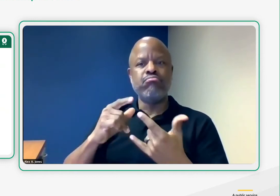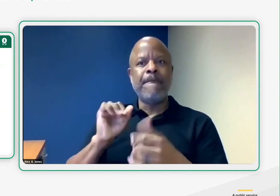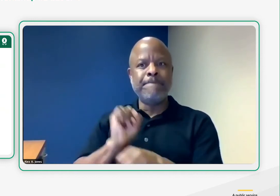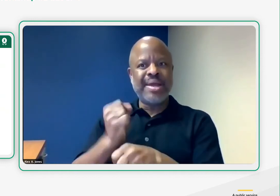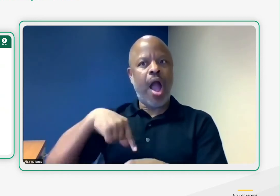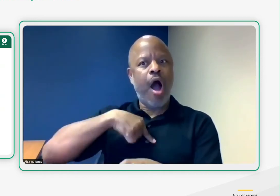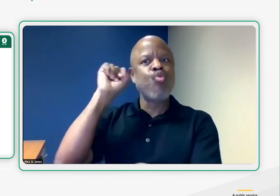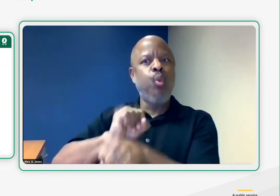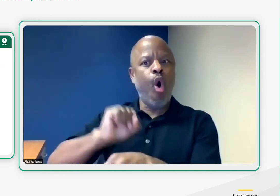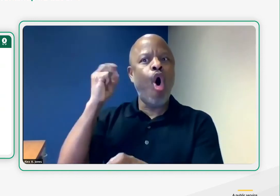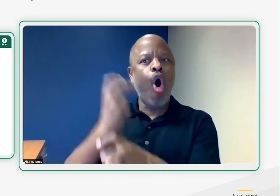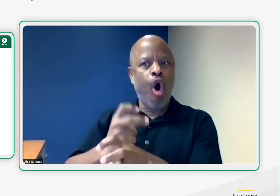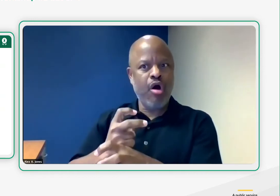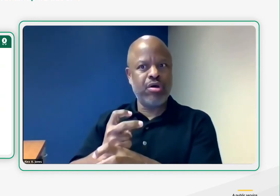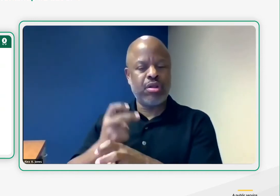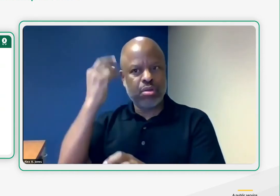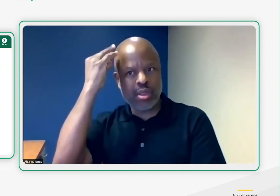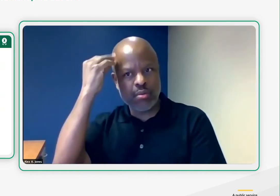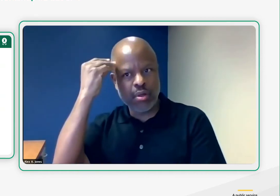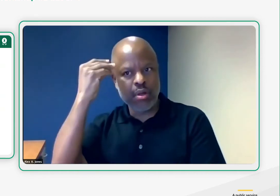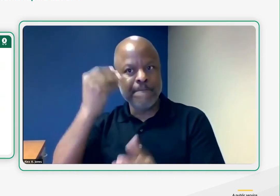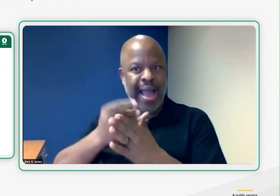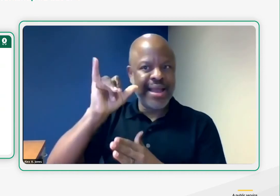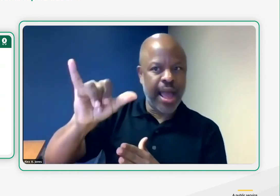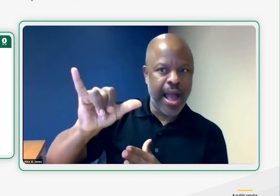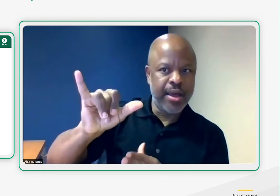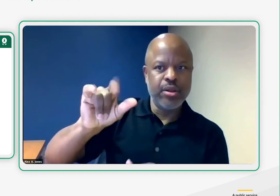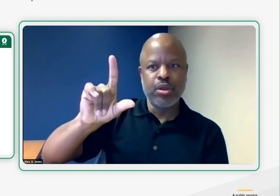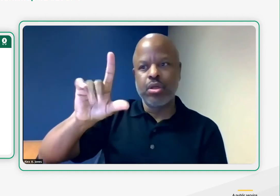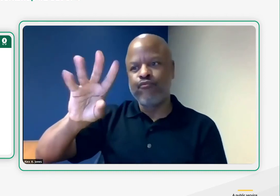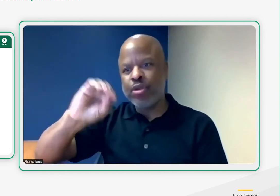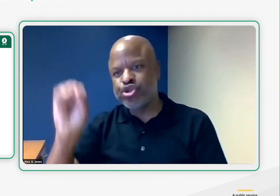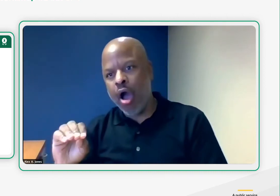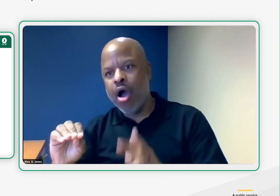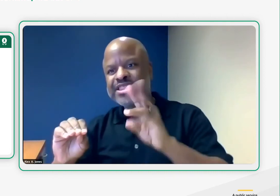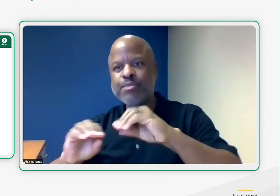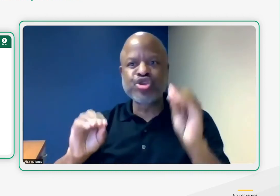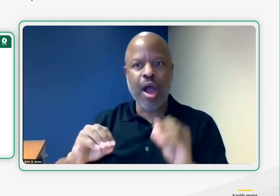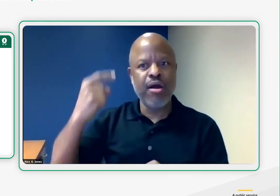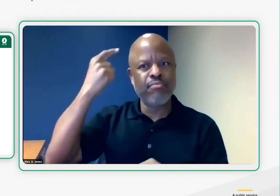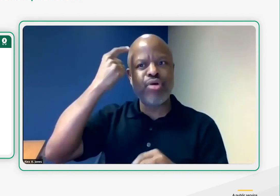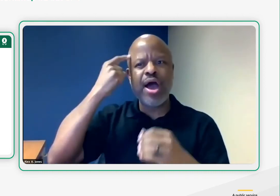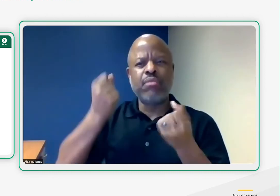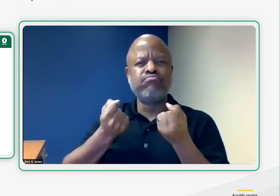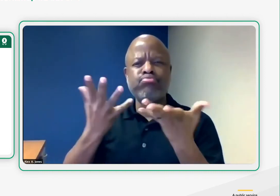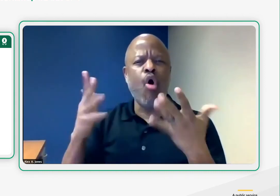It actually makes us work harder to make that decision of buying something that's 40 - 50% off.